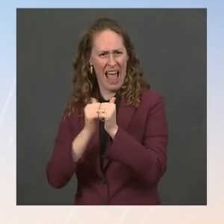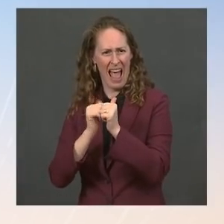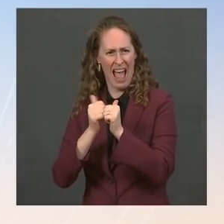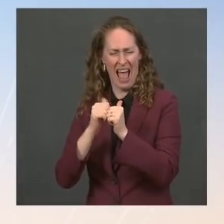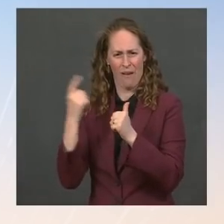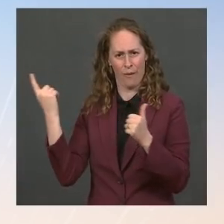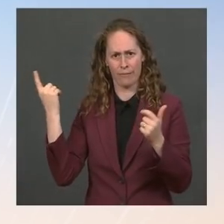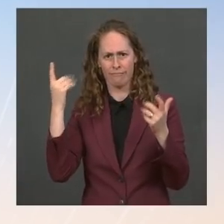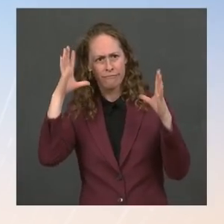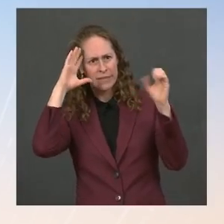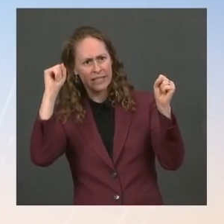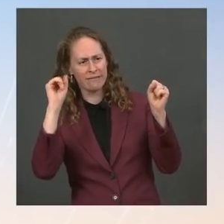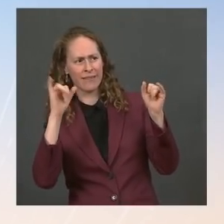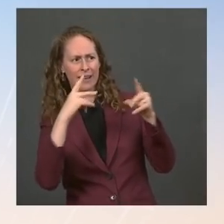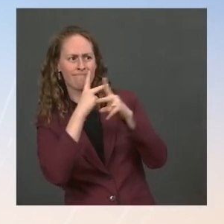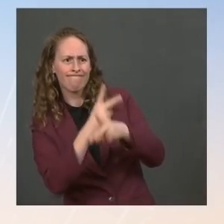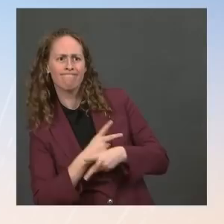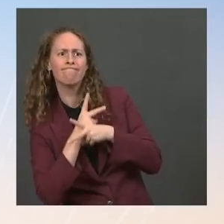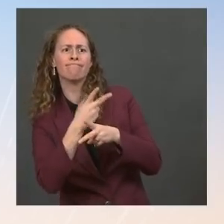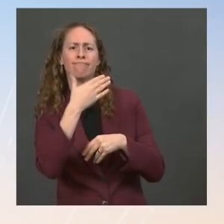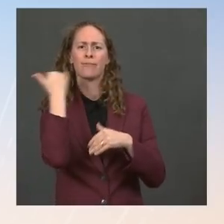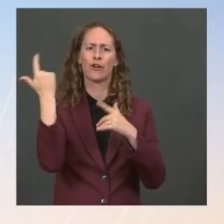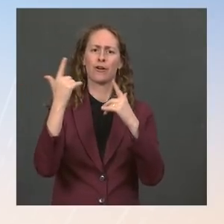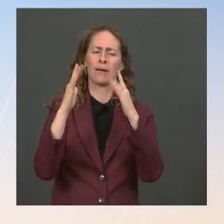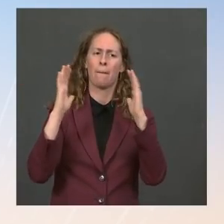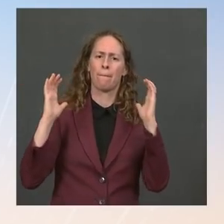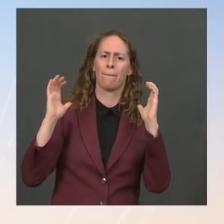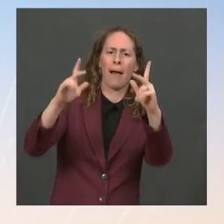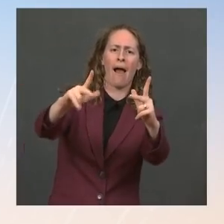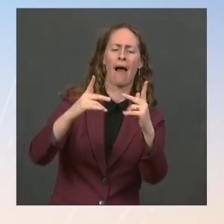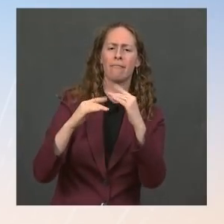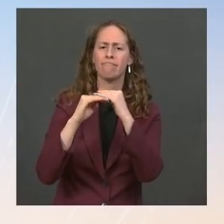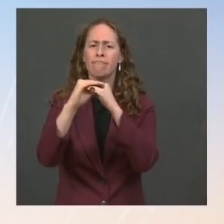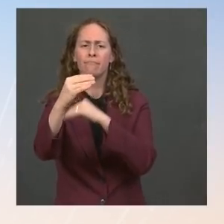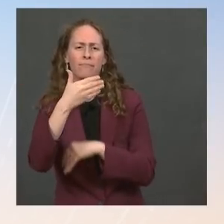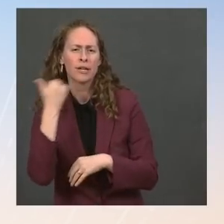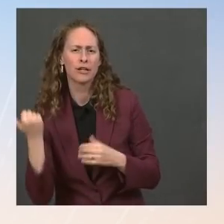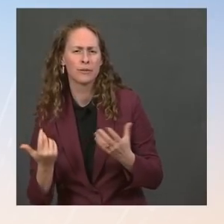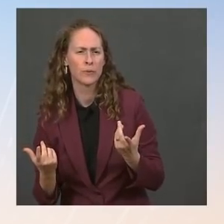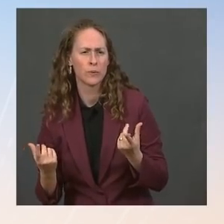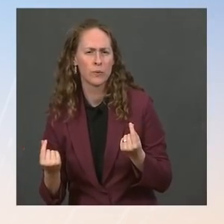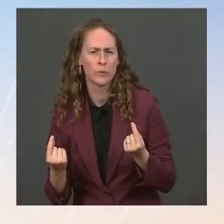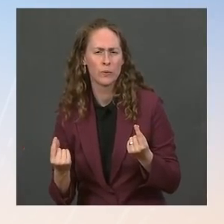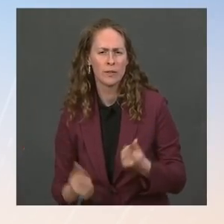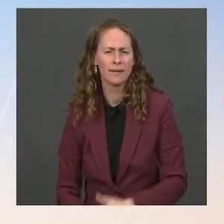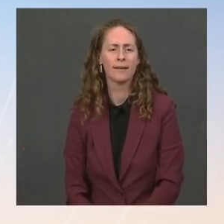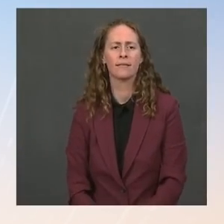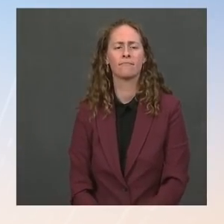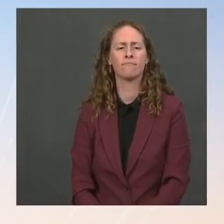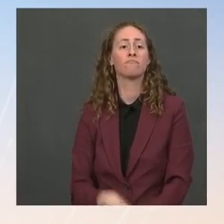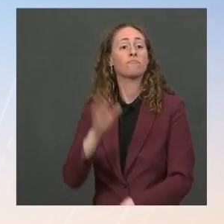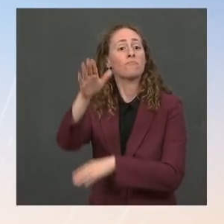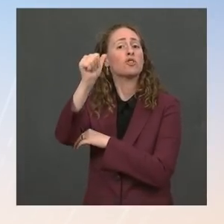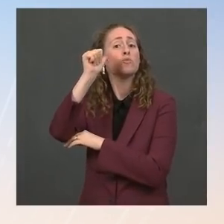preview a bit of what you can hear the President talk about tomorrow in his remarks. And, obviously, as you know, he'll have a number of bilateral meetings tomorrow,